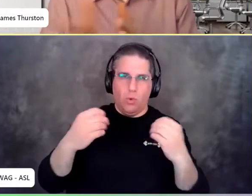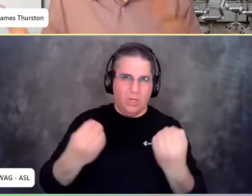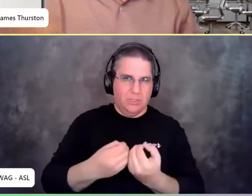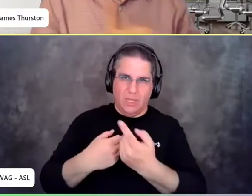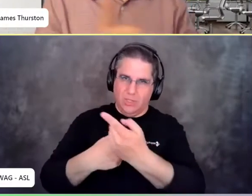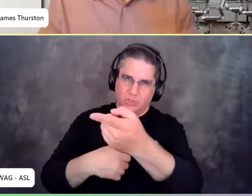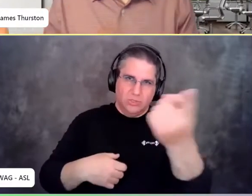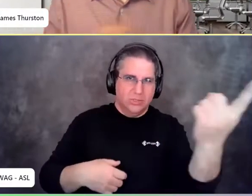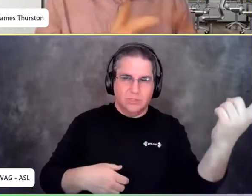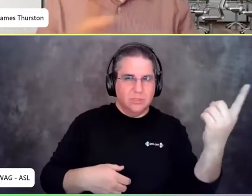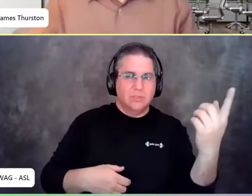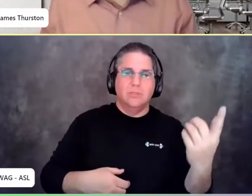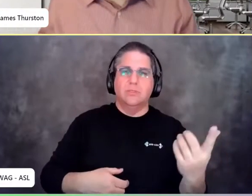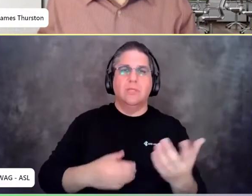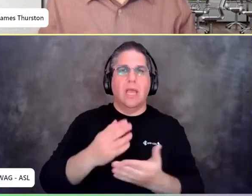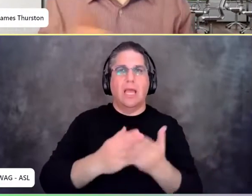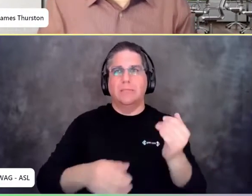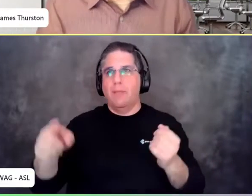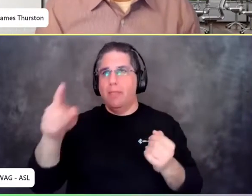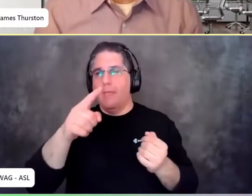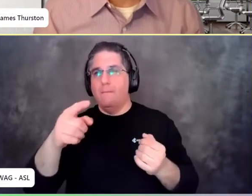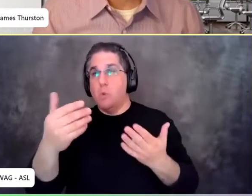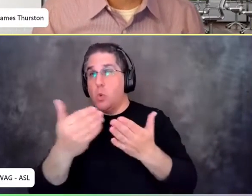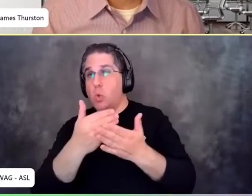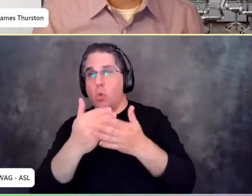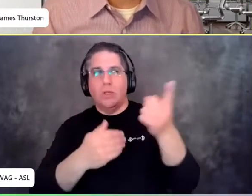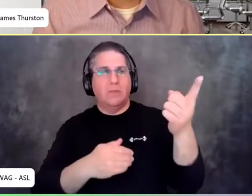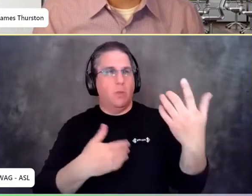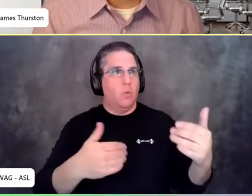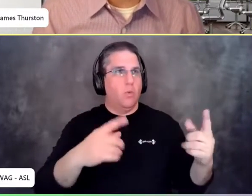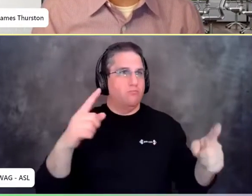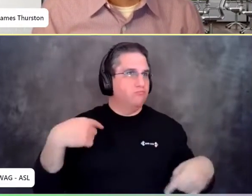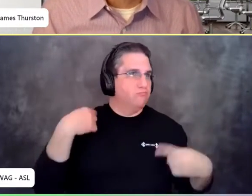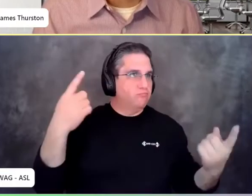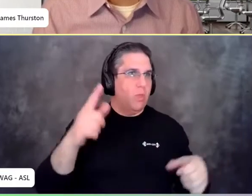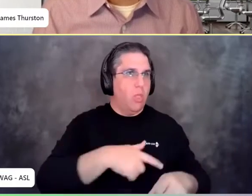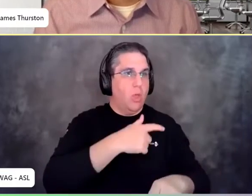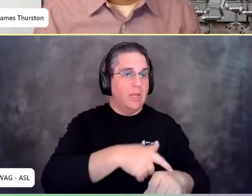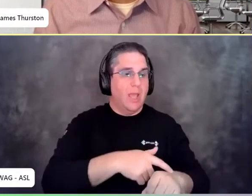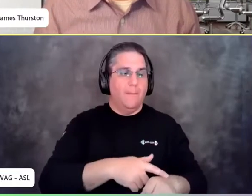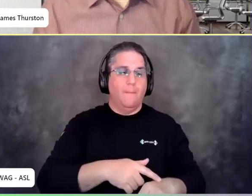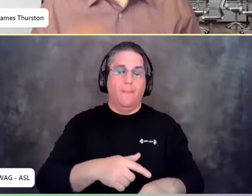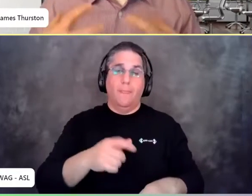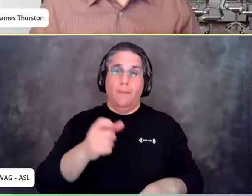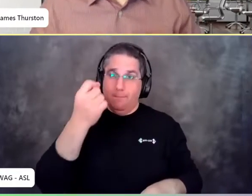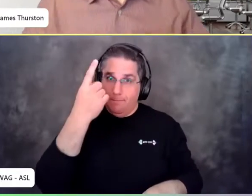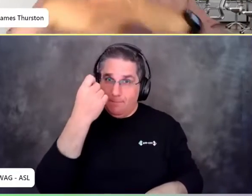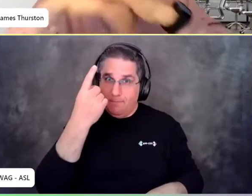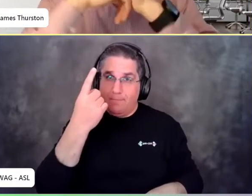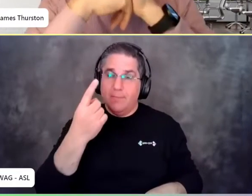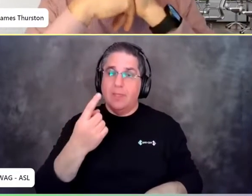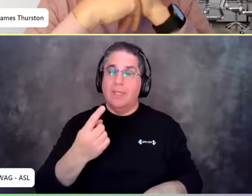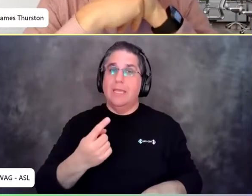Jonathan, I will say -- and I've worked with organizations that you know,